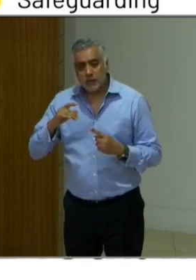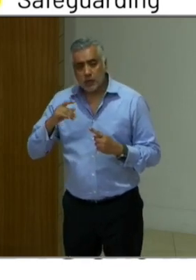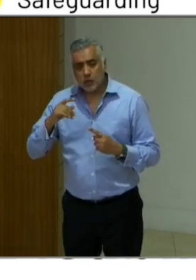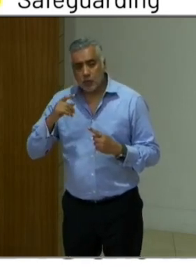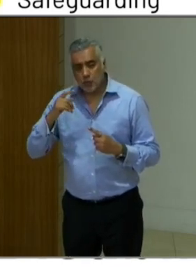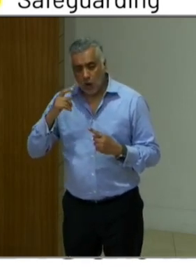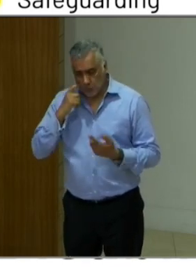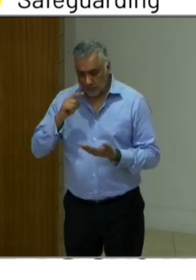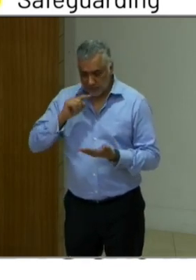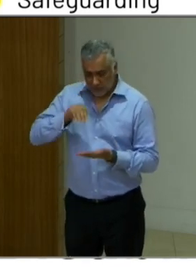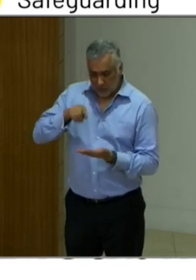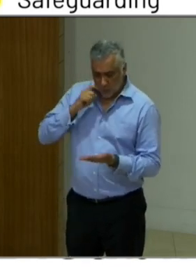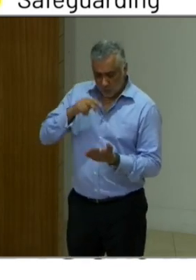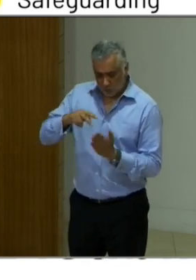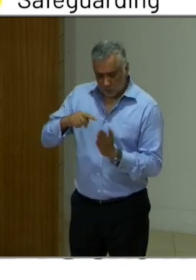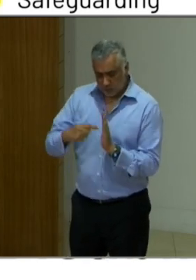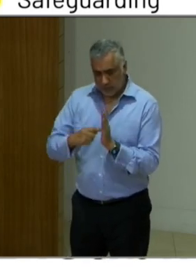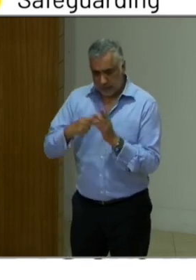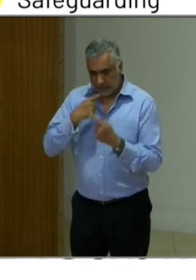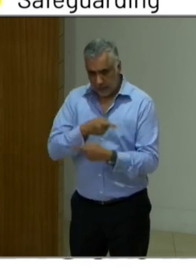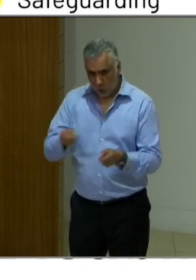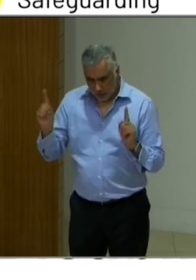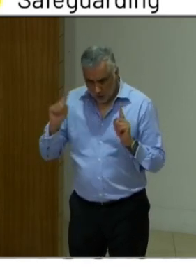in the declaration, Dignitas Infinita,